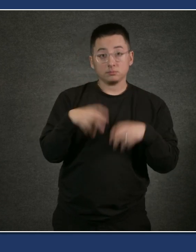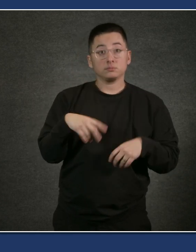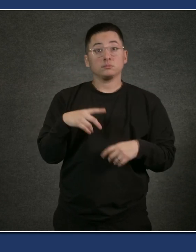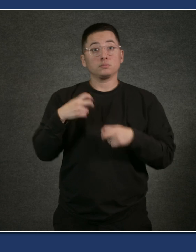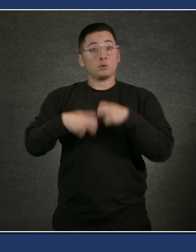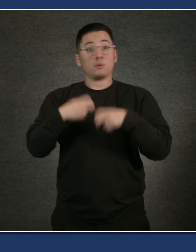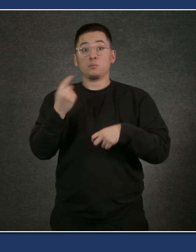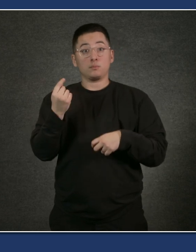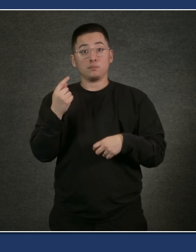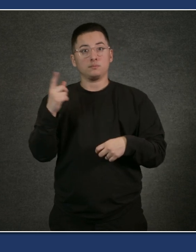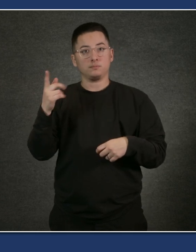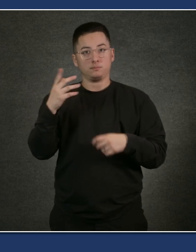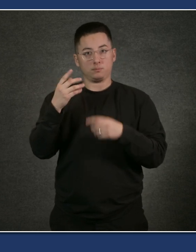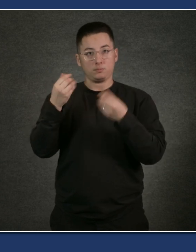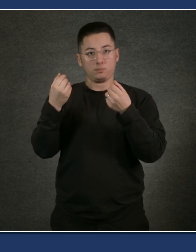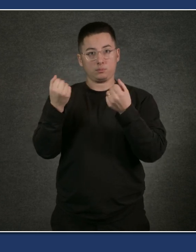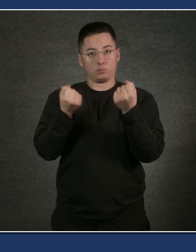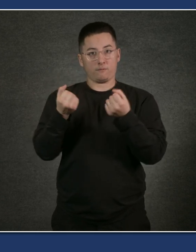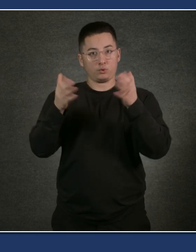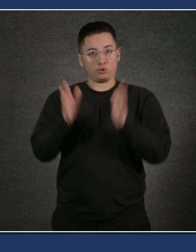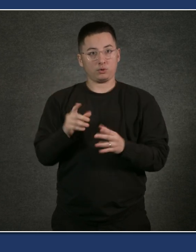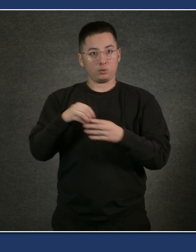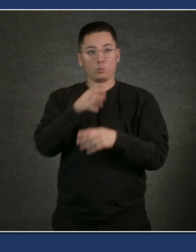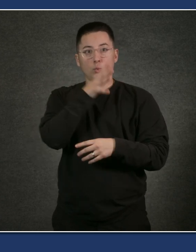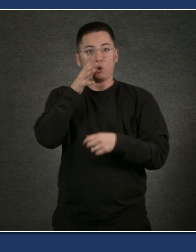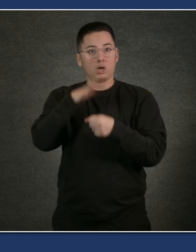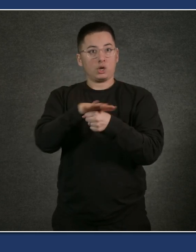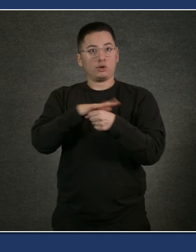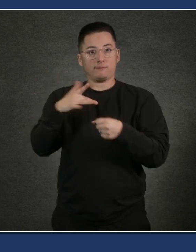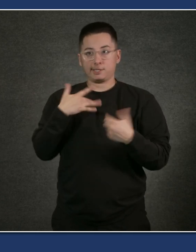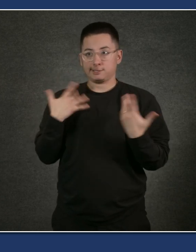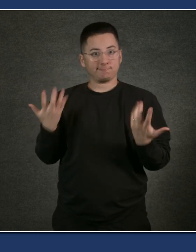For example, if the closest driver